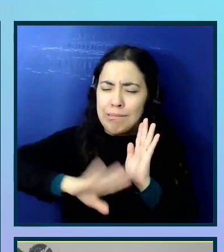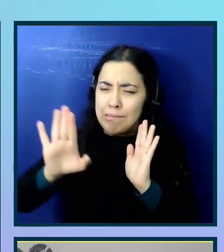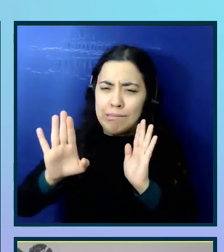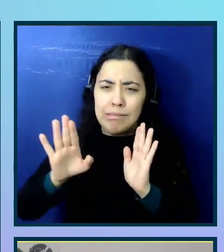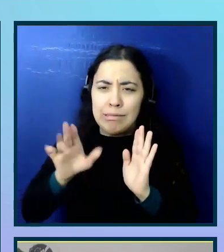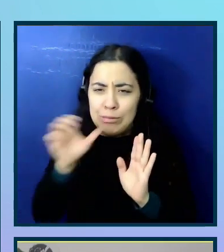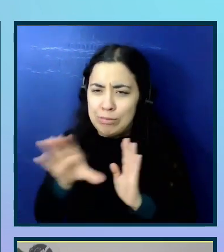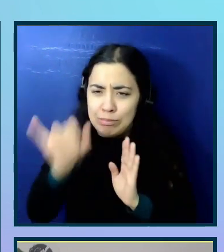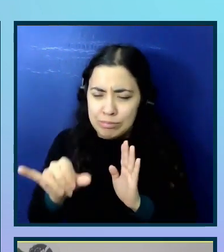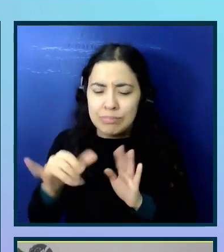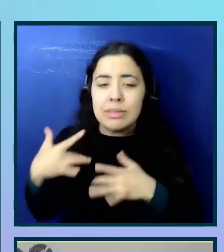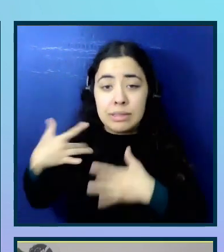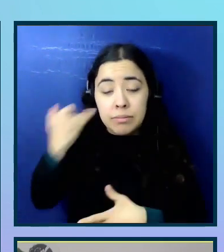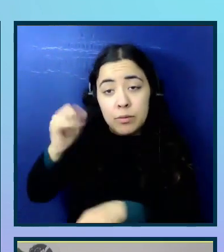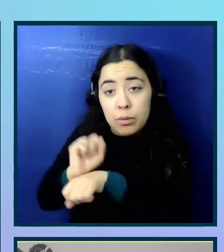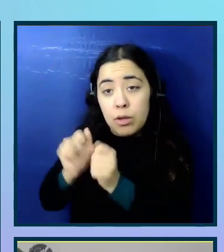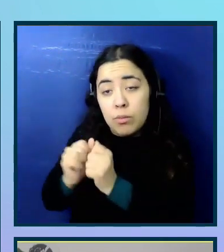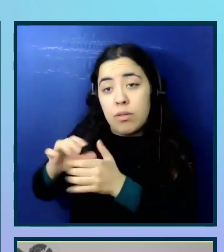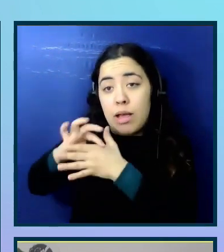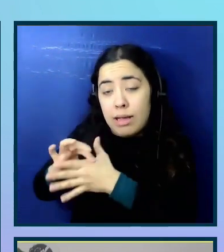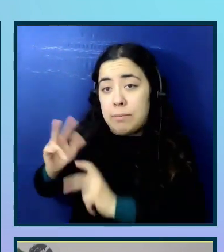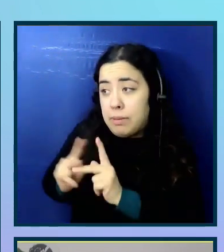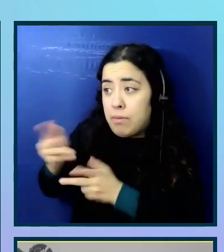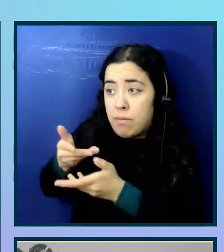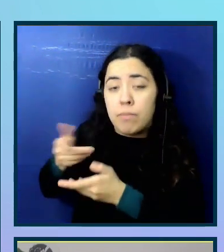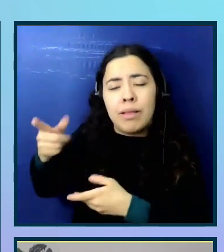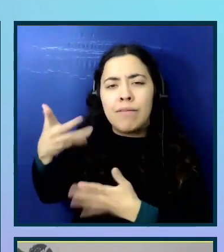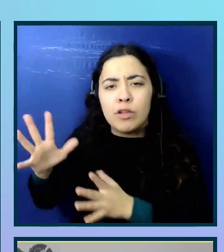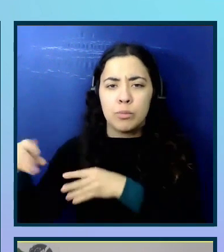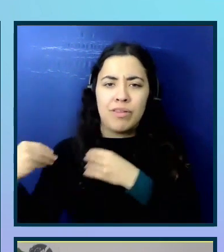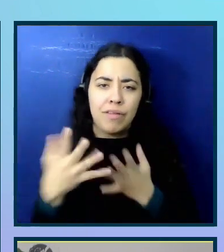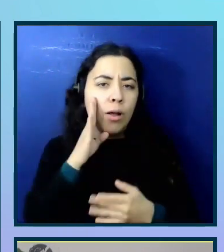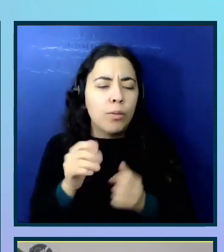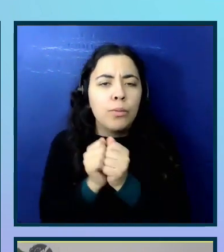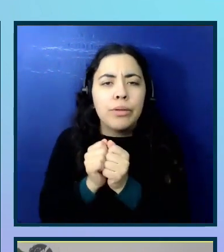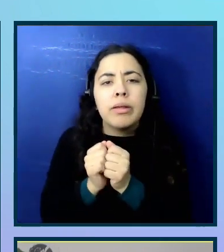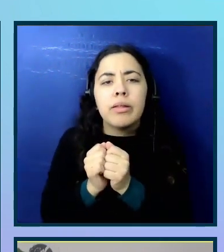So usually when you work with content people, they will often already provide you like clearing structural, things like that.